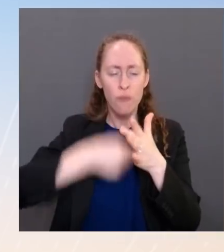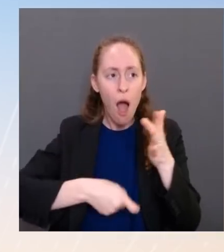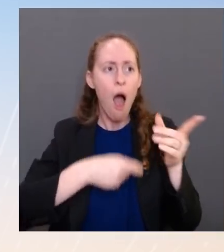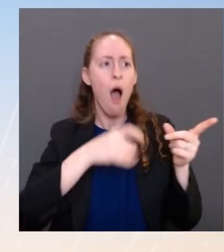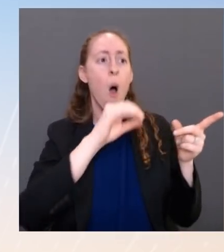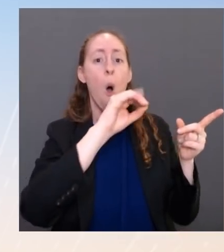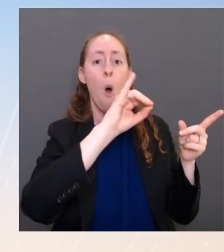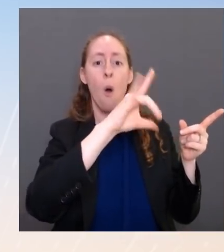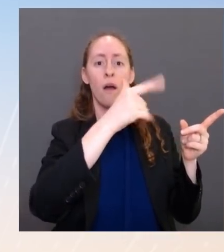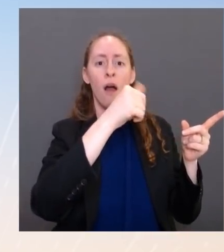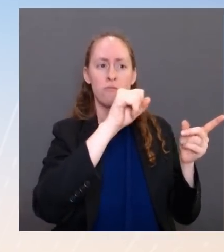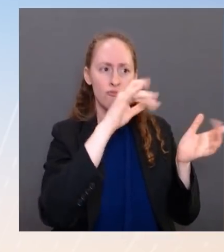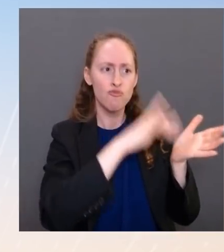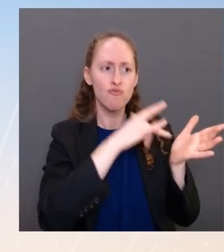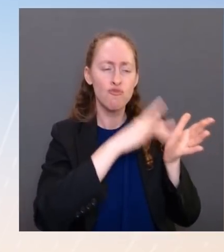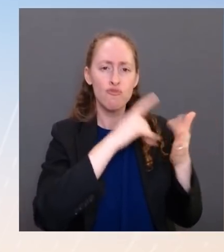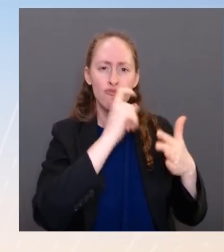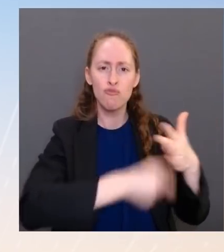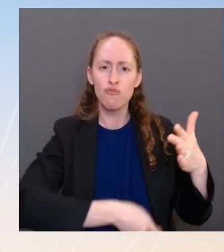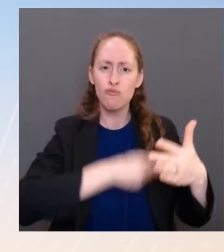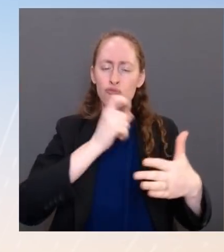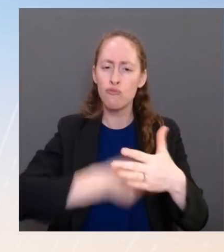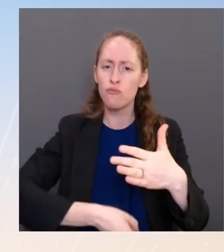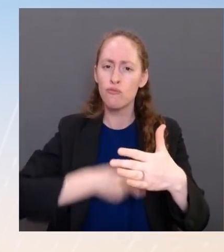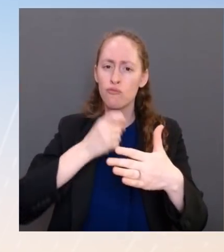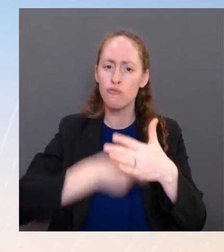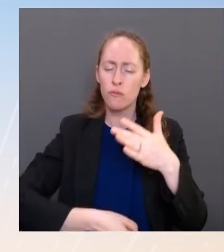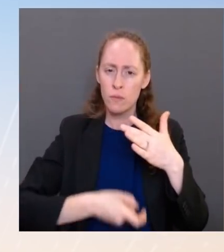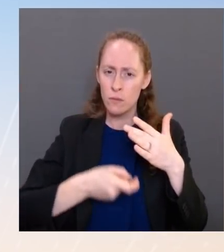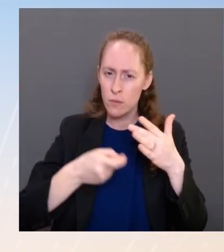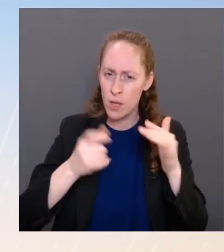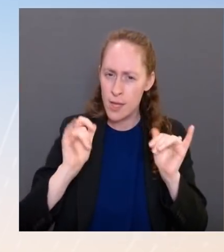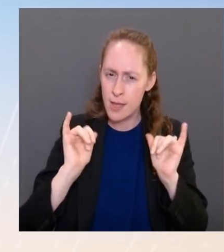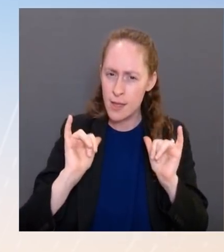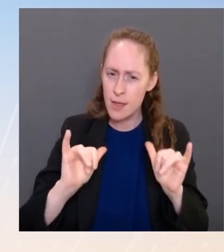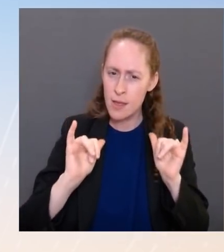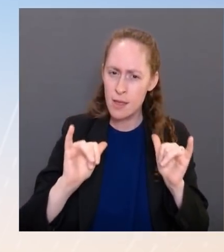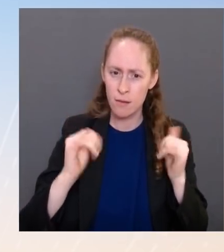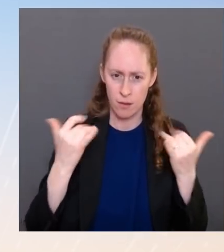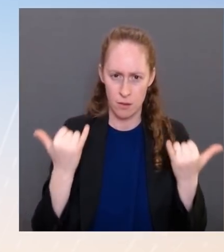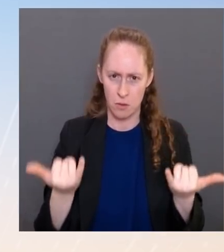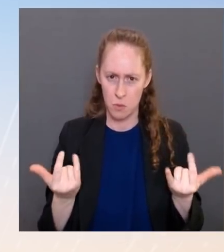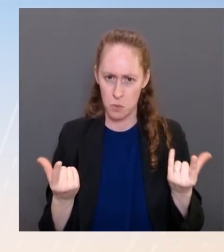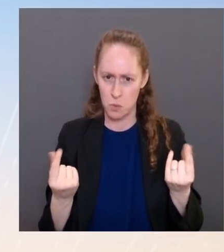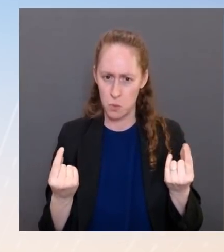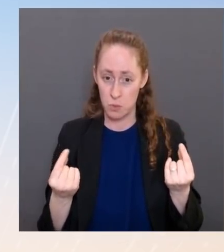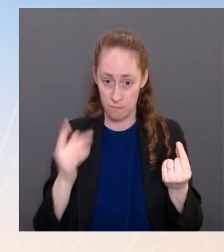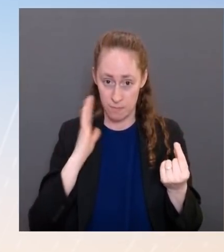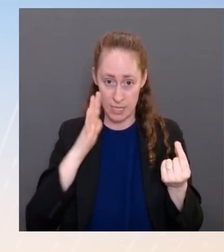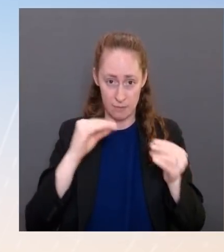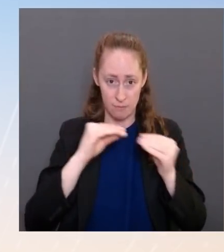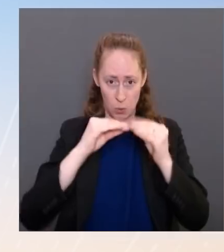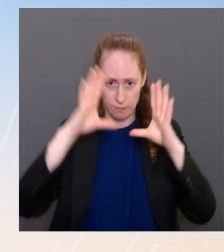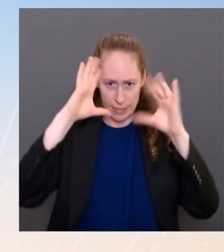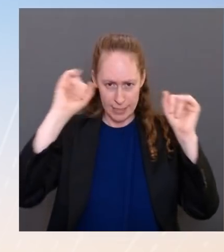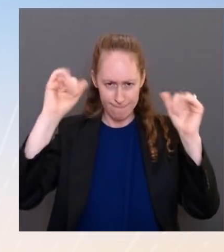on this profiteering or price-gouging issue? Because you're seeing these numbers from Tyson, you're hearing about what's happening at the pump.